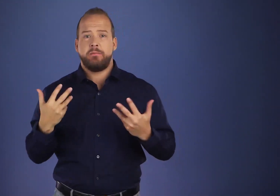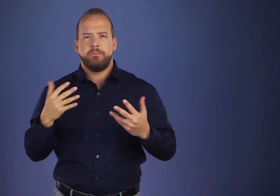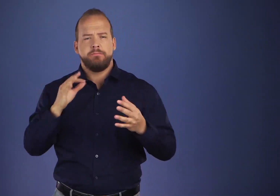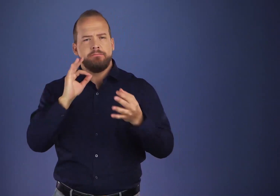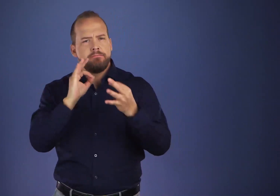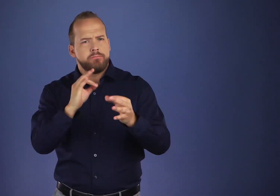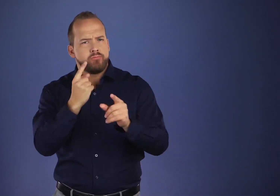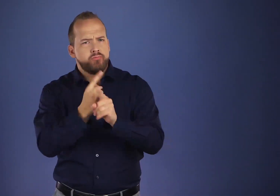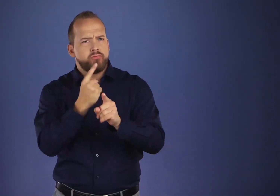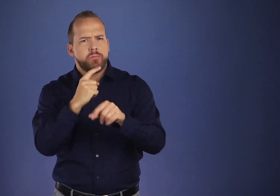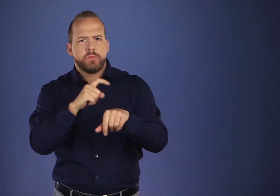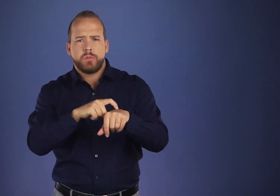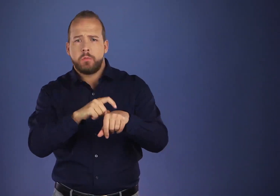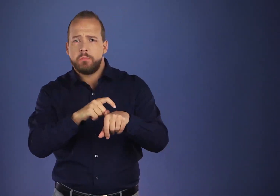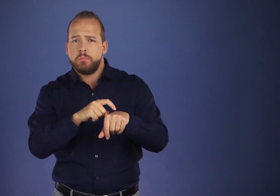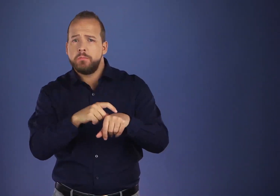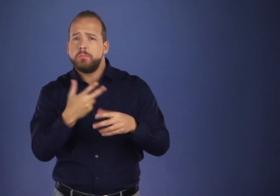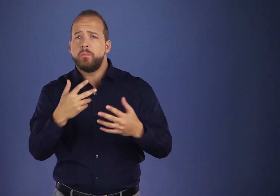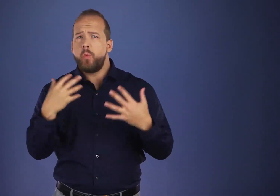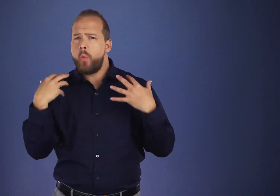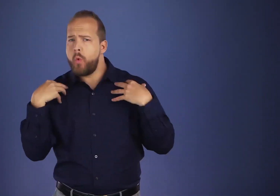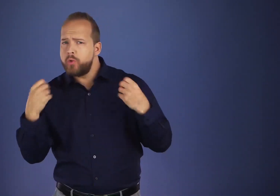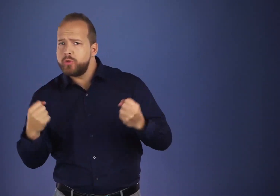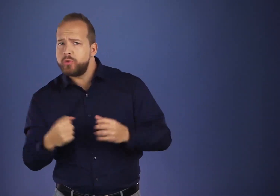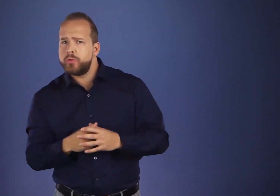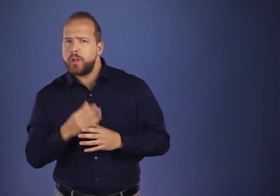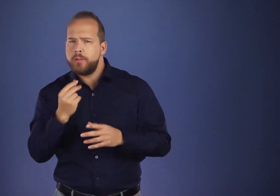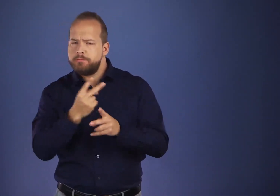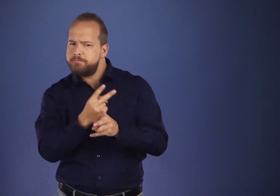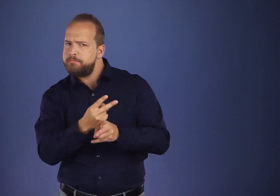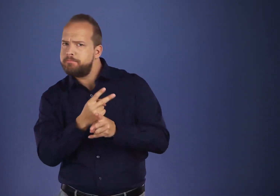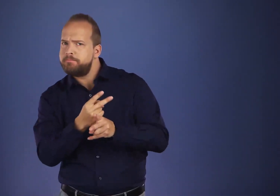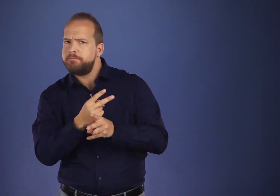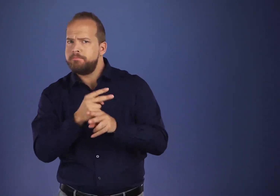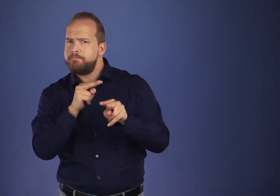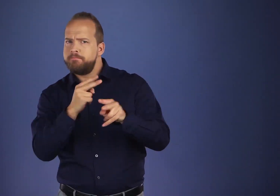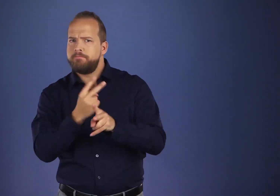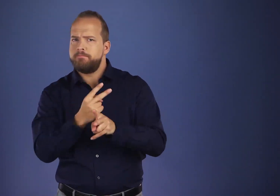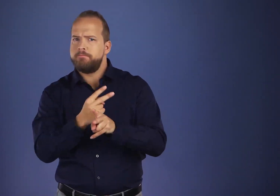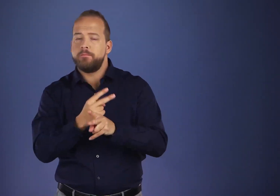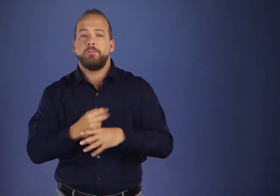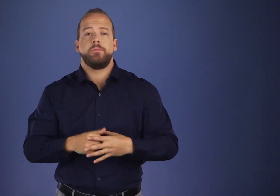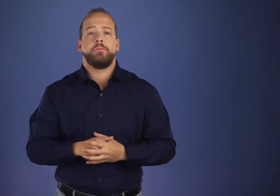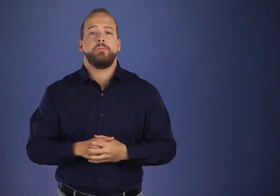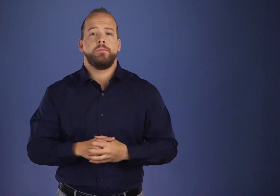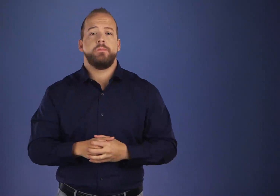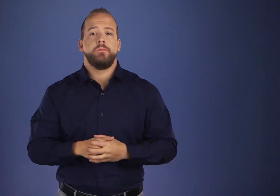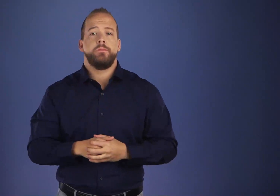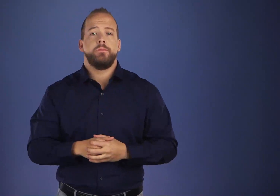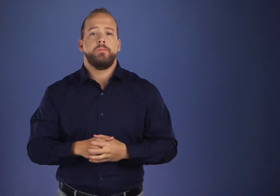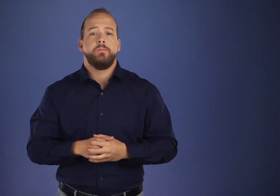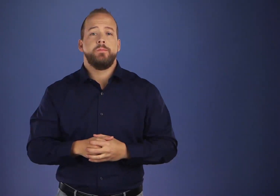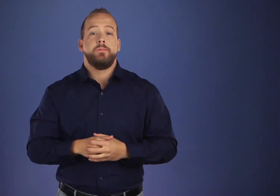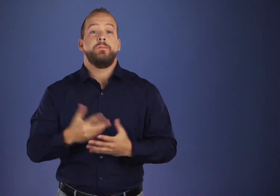and prudence — these are the qualities we shall need when we take Step Nine.